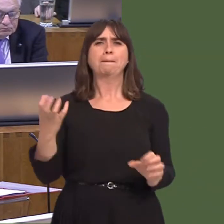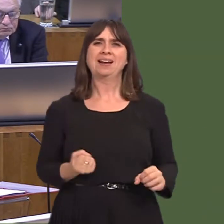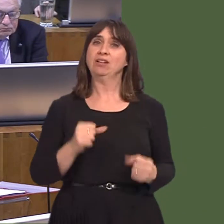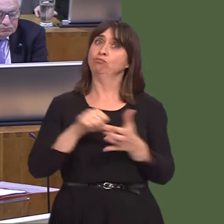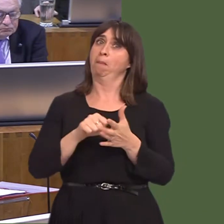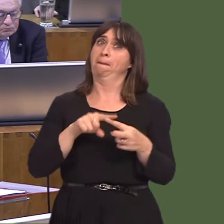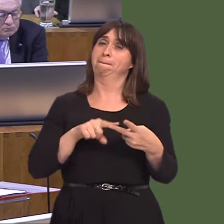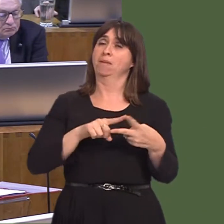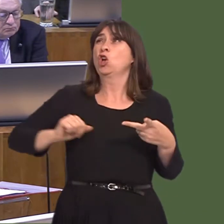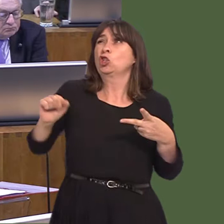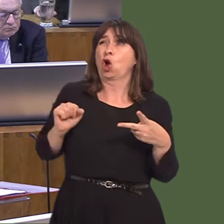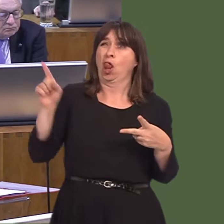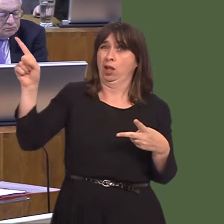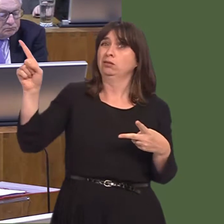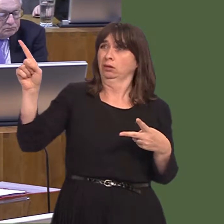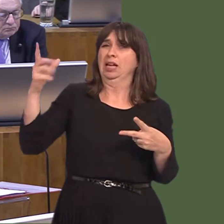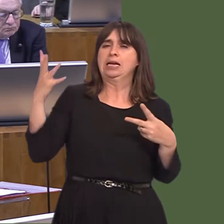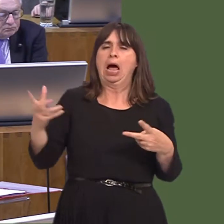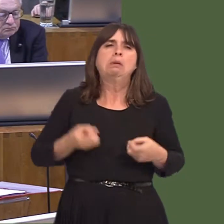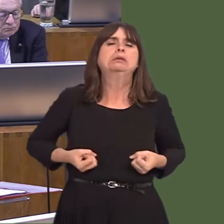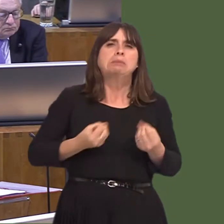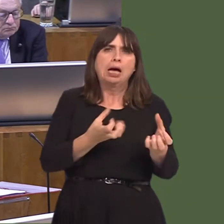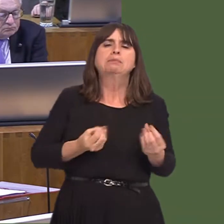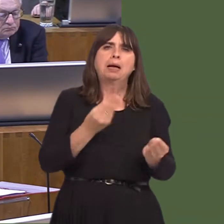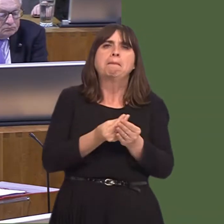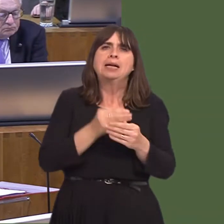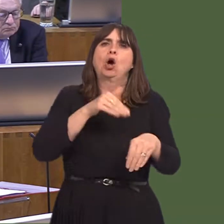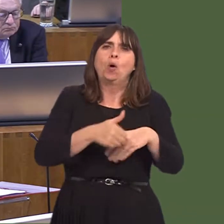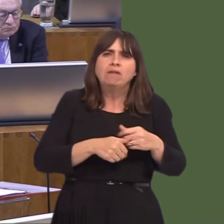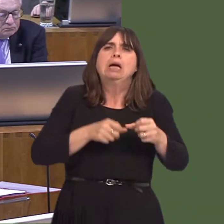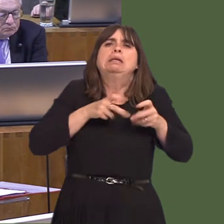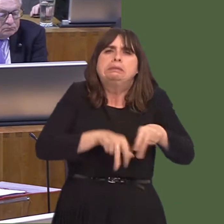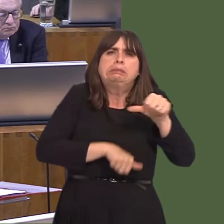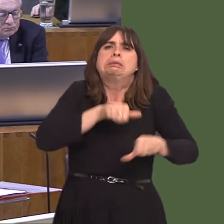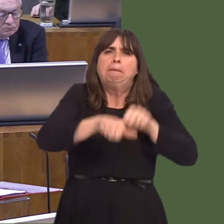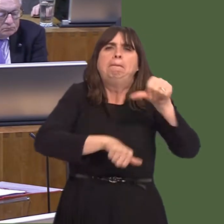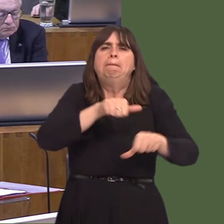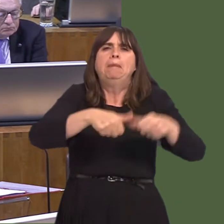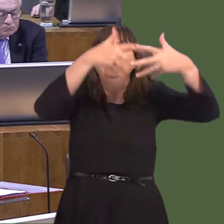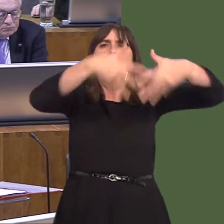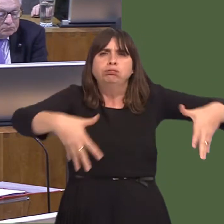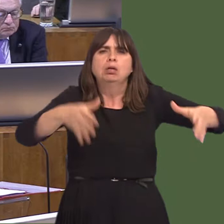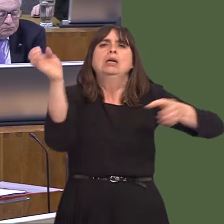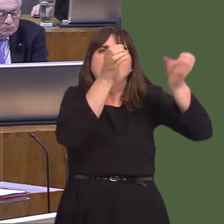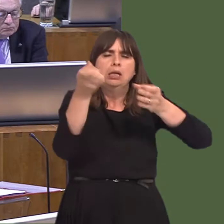First of all, the Scots are spending money on bureaucracyóon bureaucracy. They are actually spending money on administration that could be going to recipients.